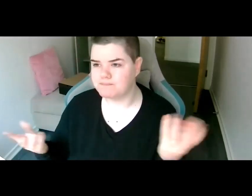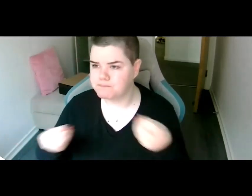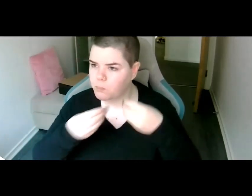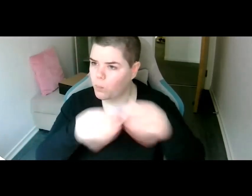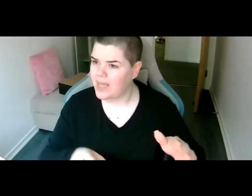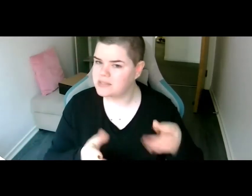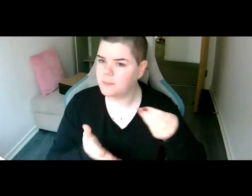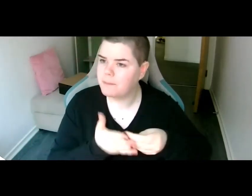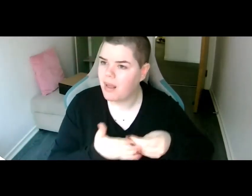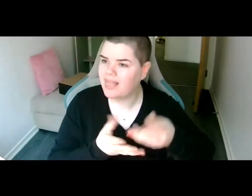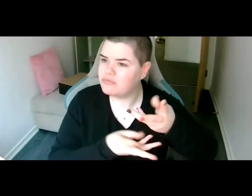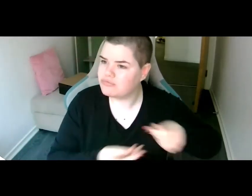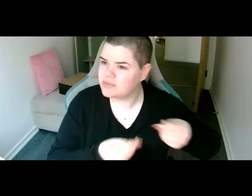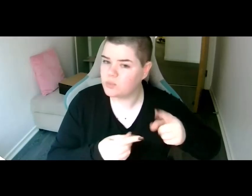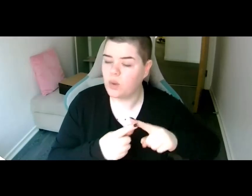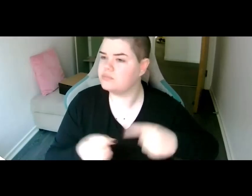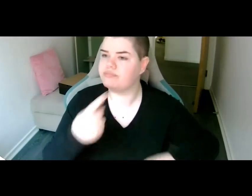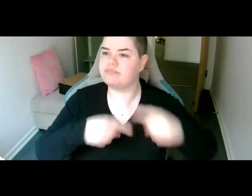of developing this.